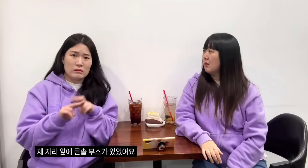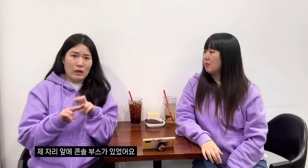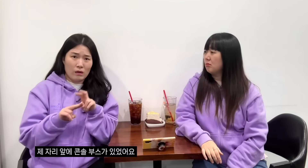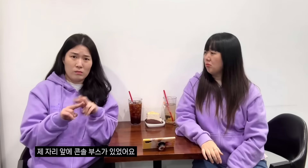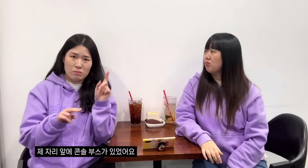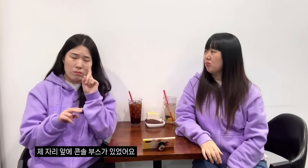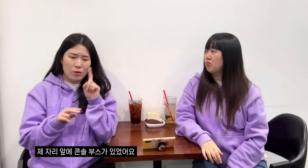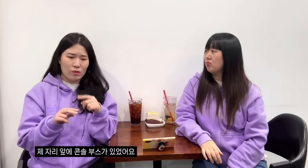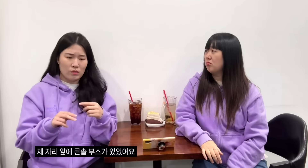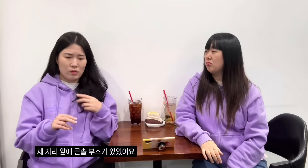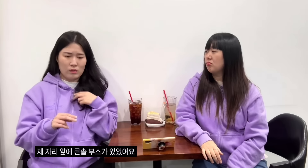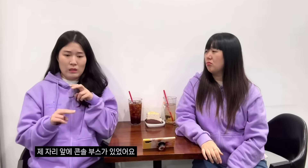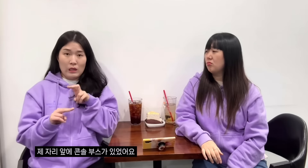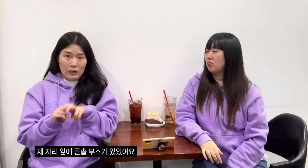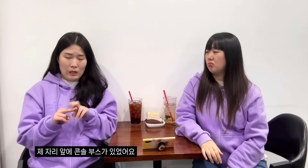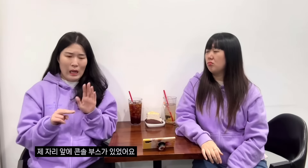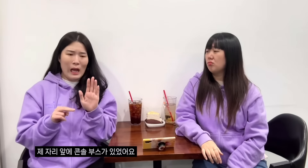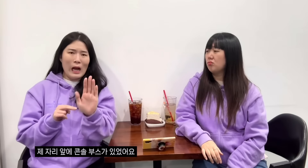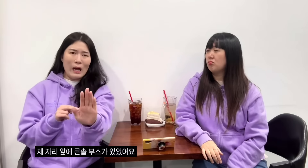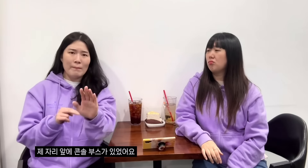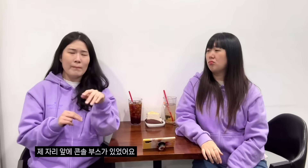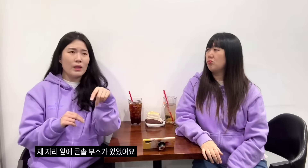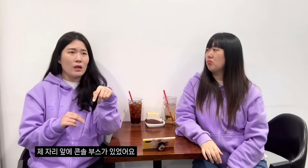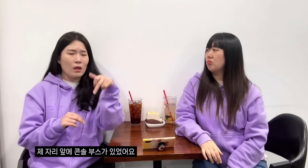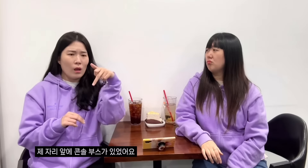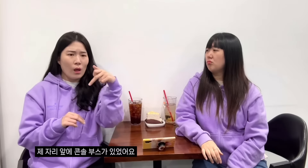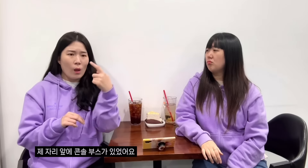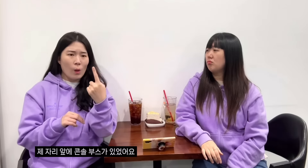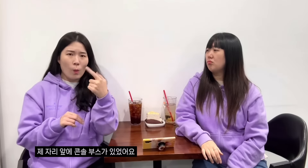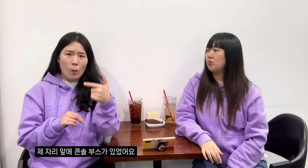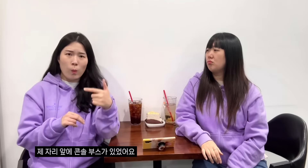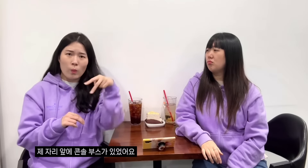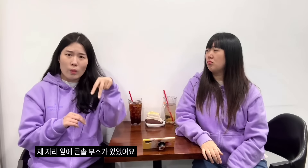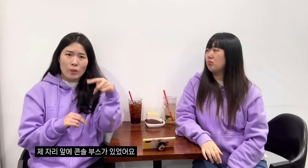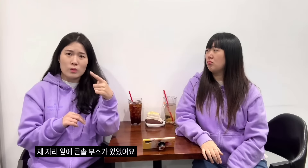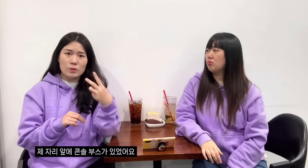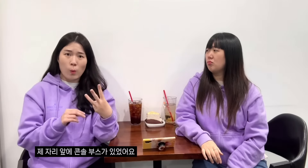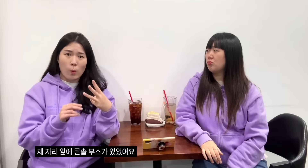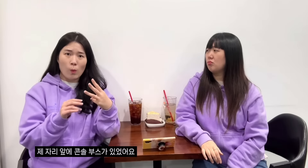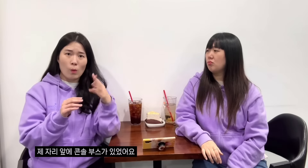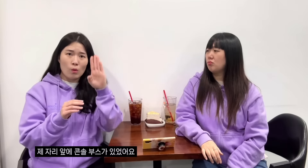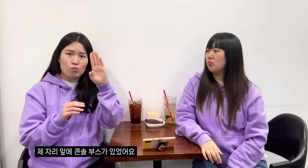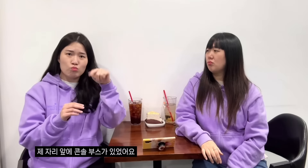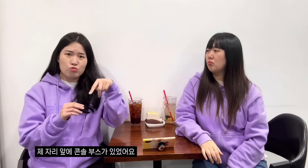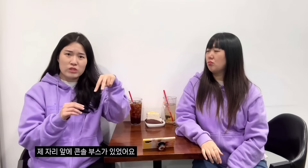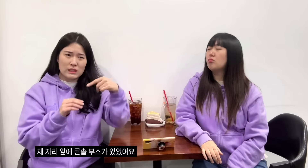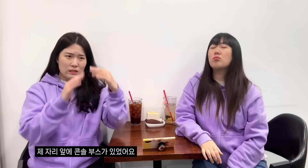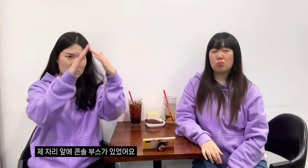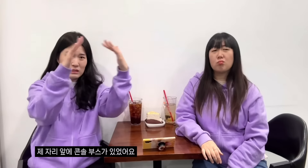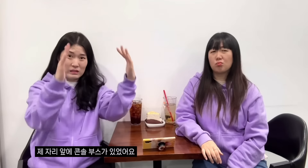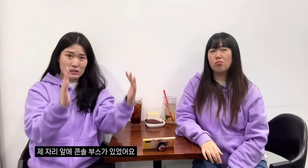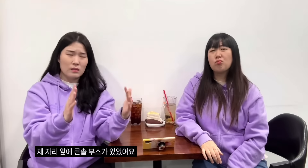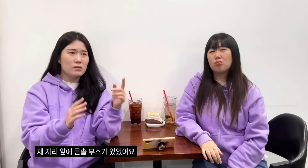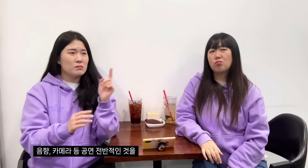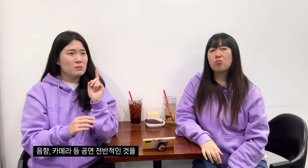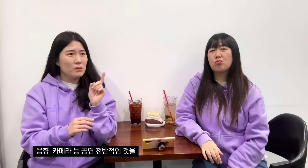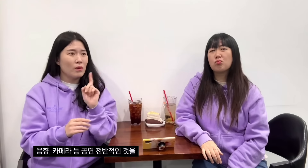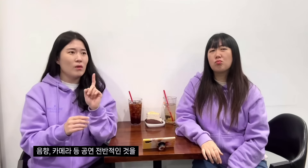There was a console booth in front of my seat.